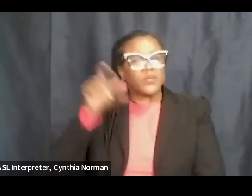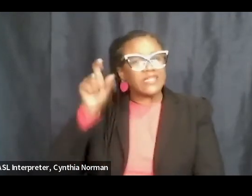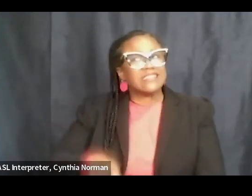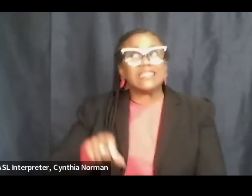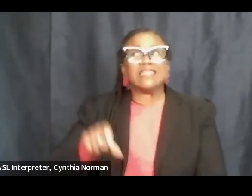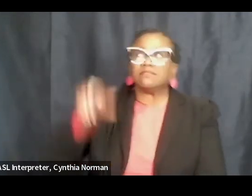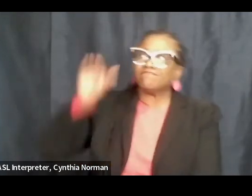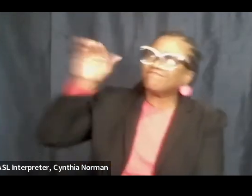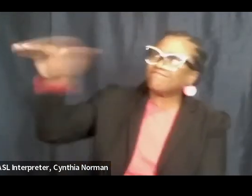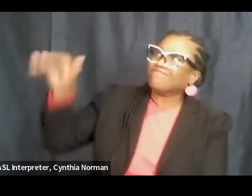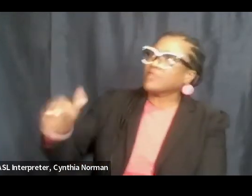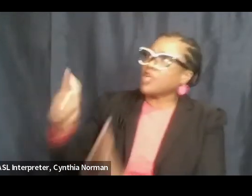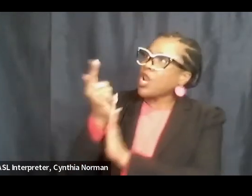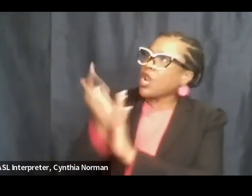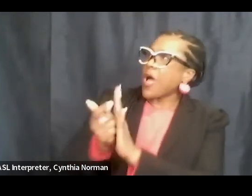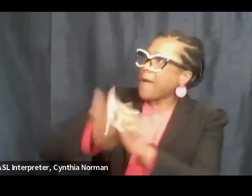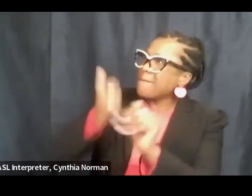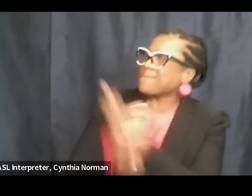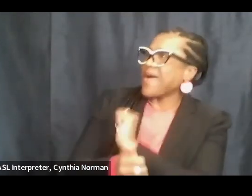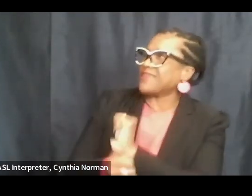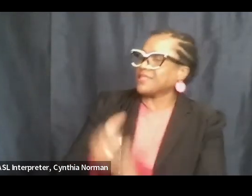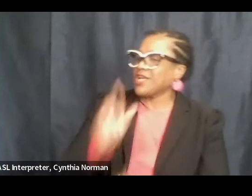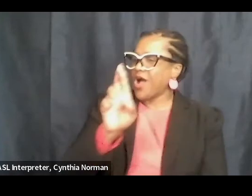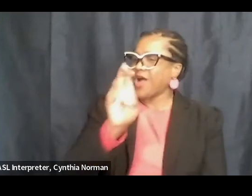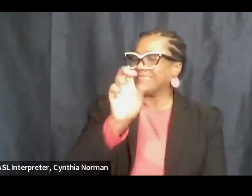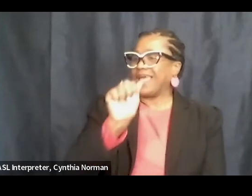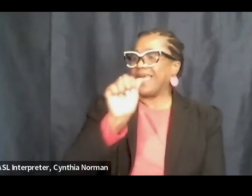like the REAADI for Disasters Act and the Disaster Relief Medicaid Act.